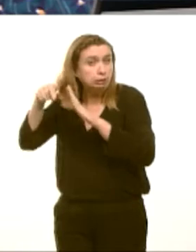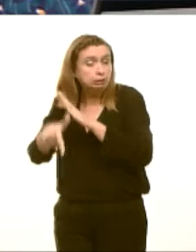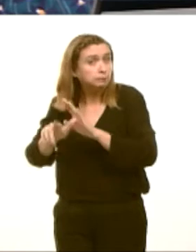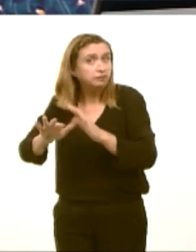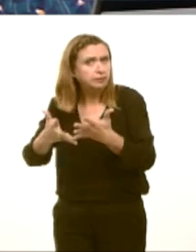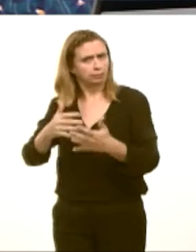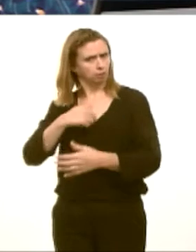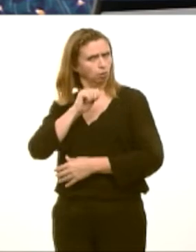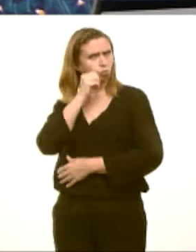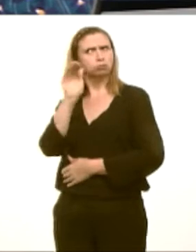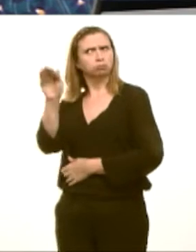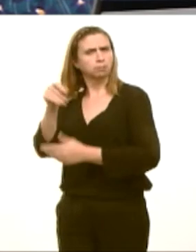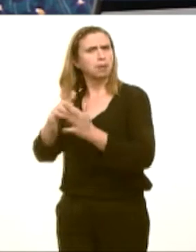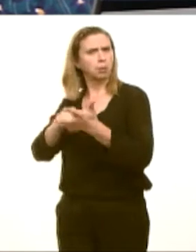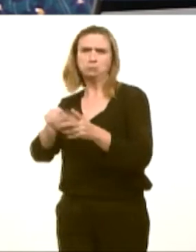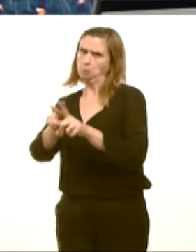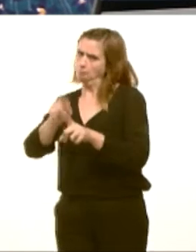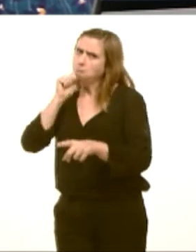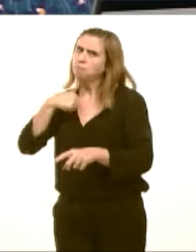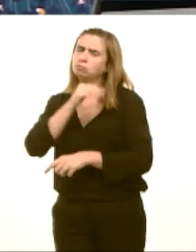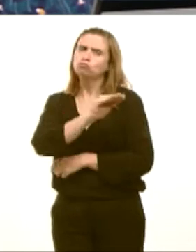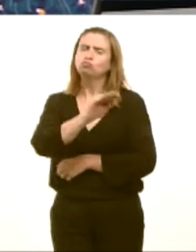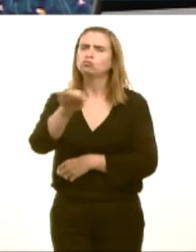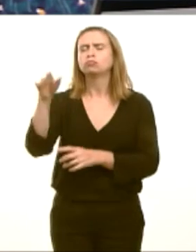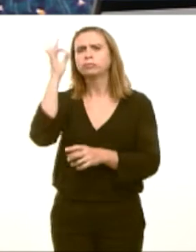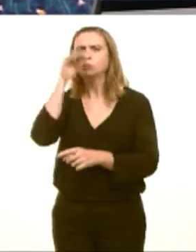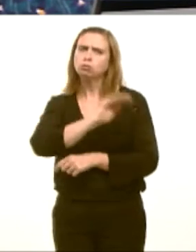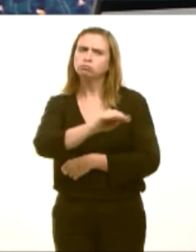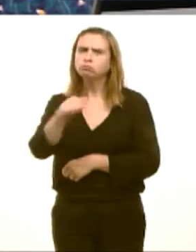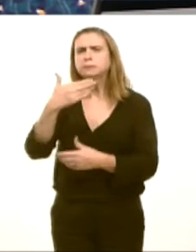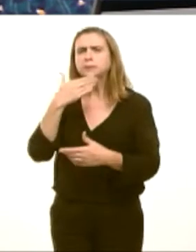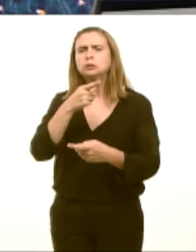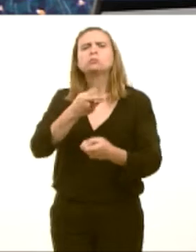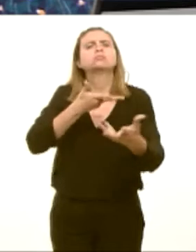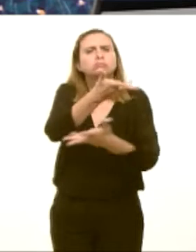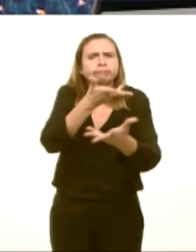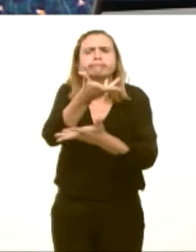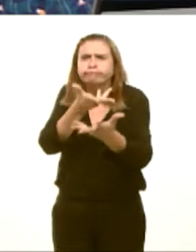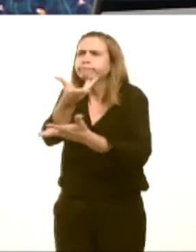I would encourage any other councilóto consult as widely as possible and to carry out an